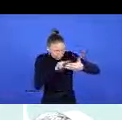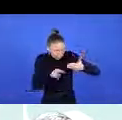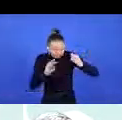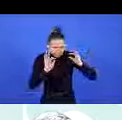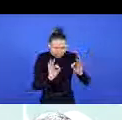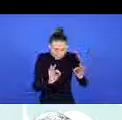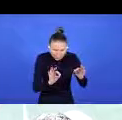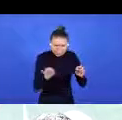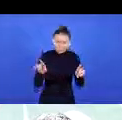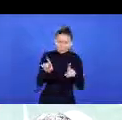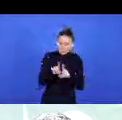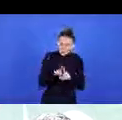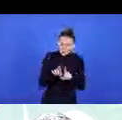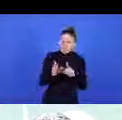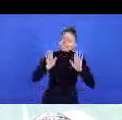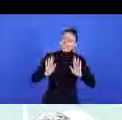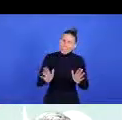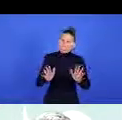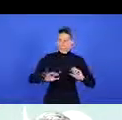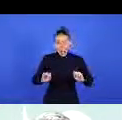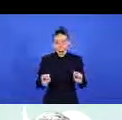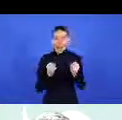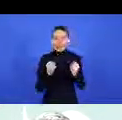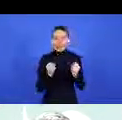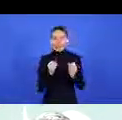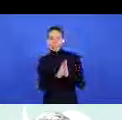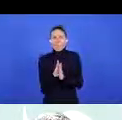the written instruction, and you need to be active